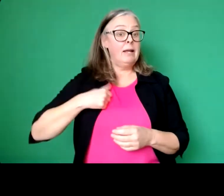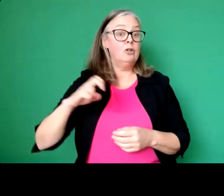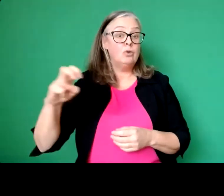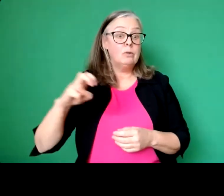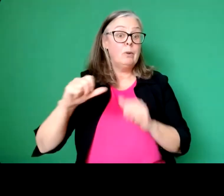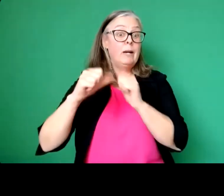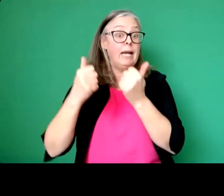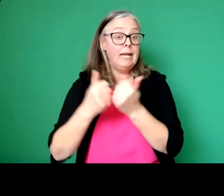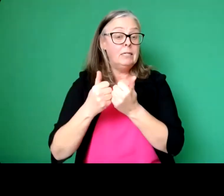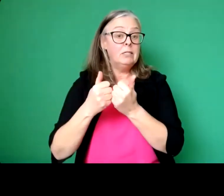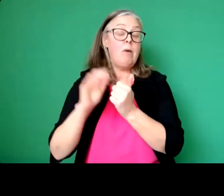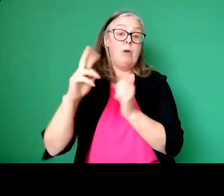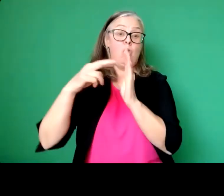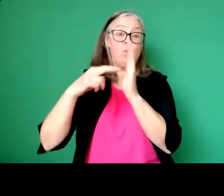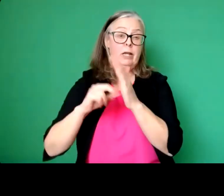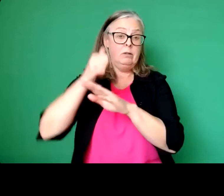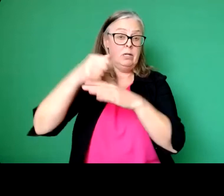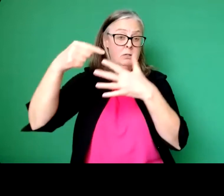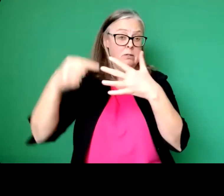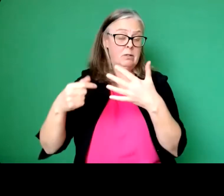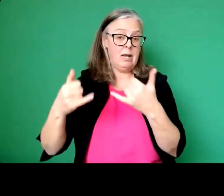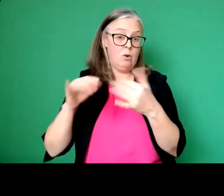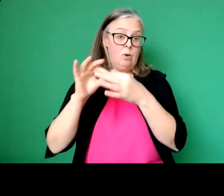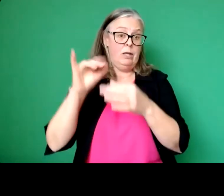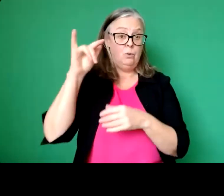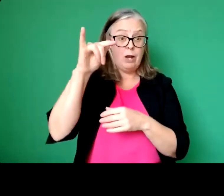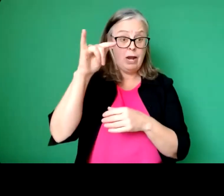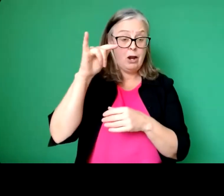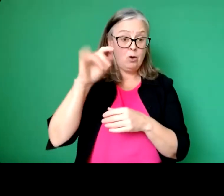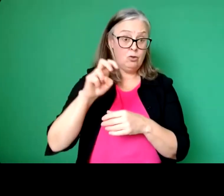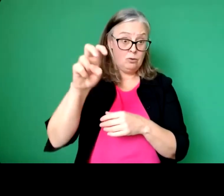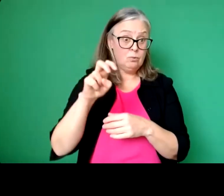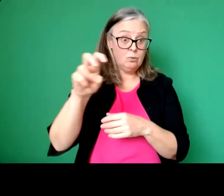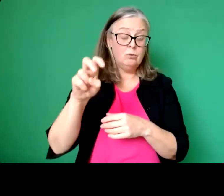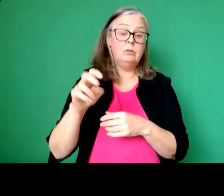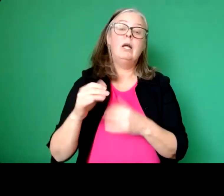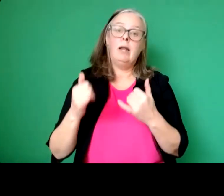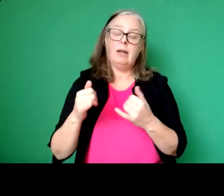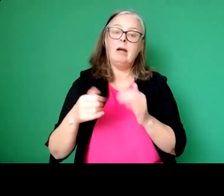regulations that they're setting up regarding air transportation is also now referring specifically